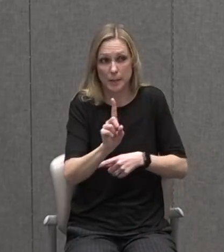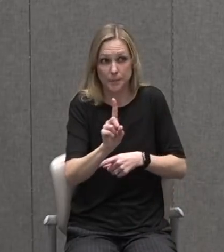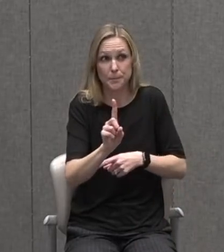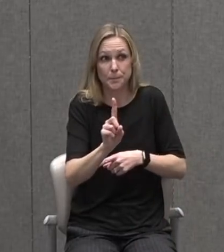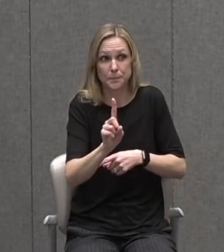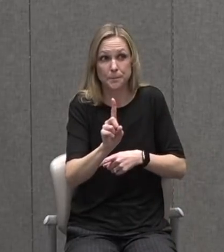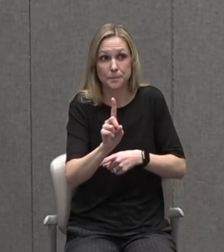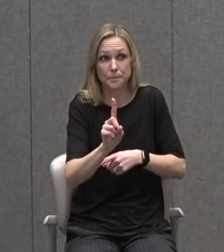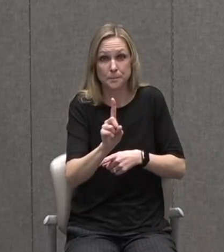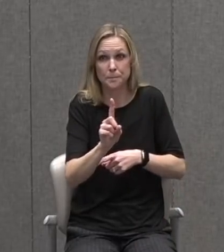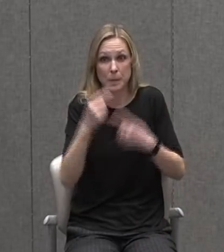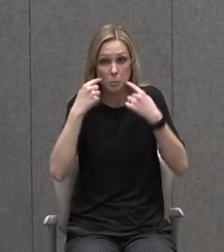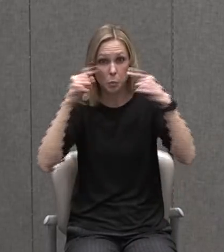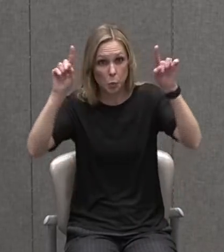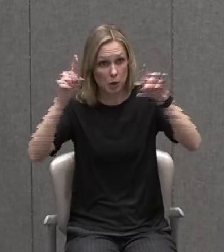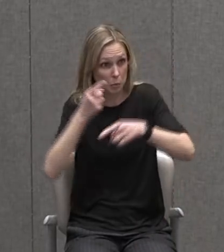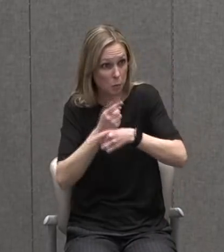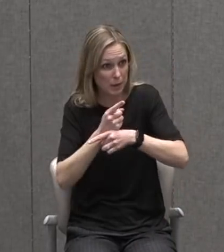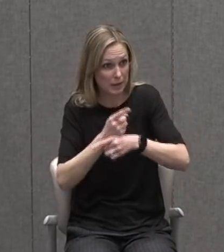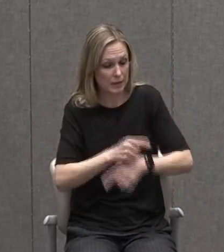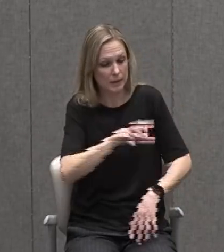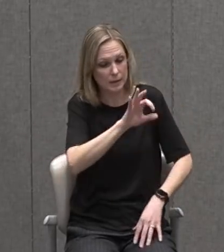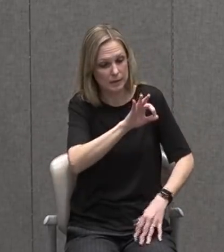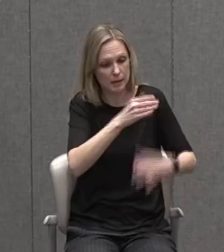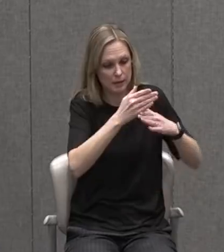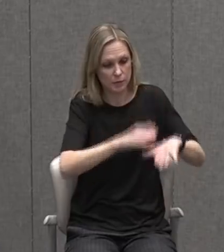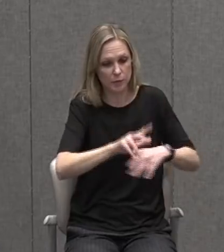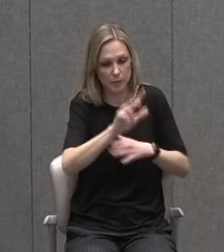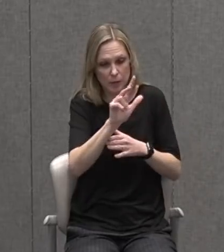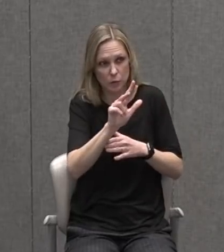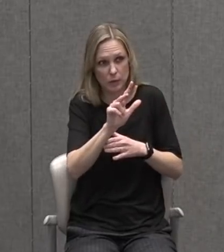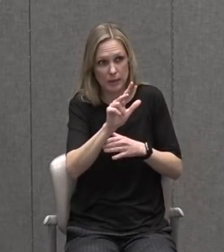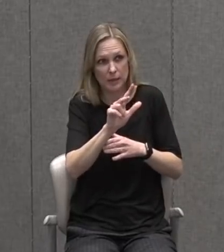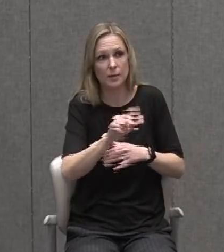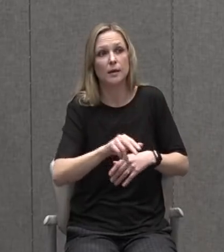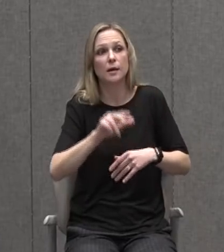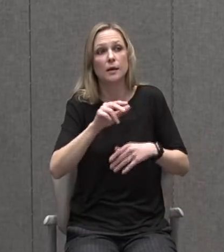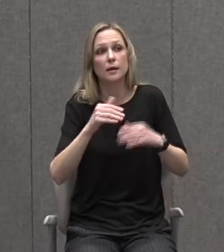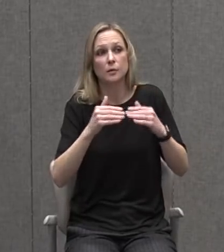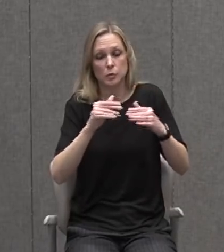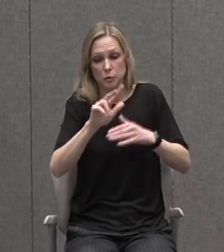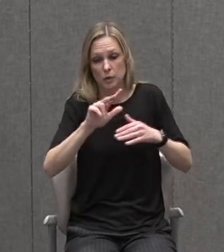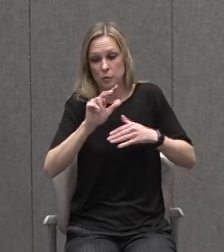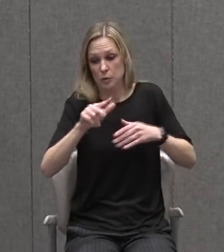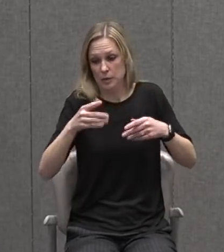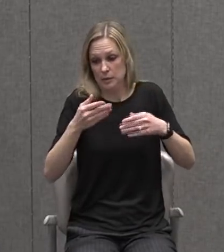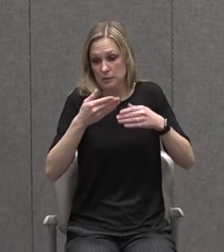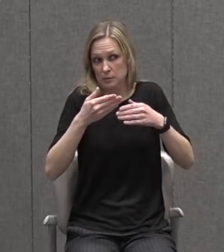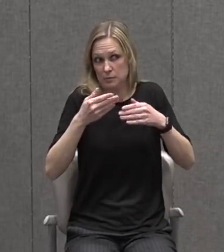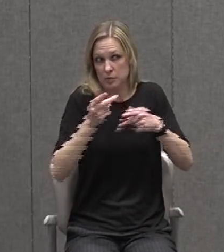that would work right? Nine divided by three is three. Three times one is three. And then if I subtract it